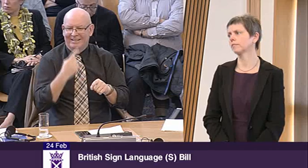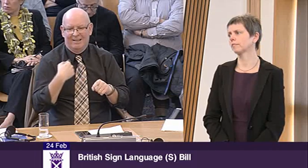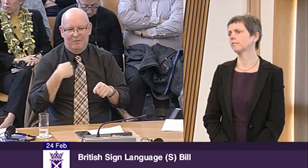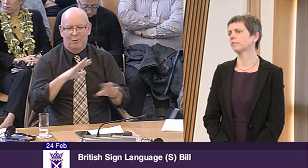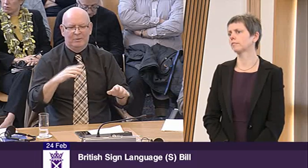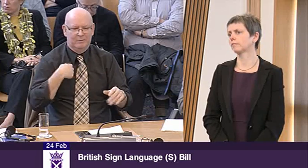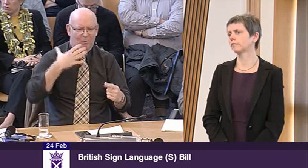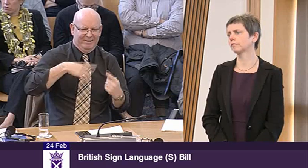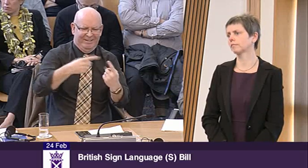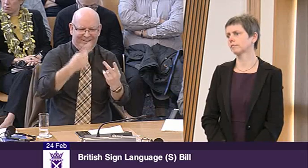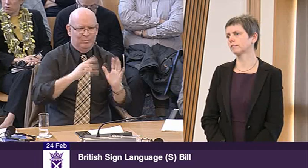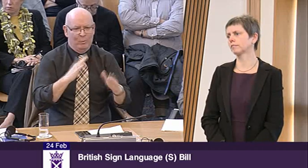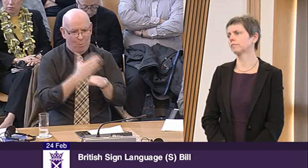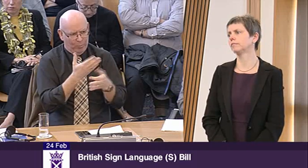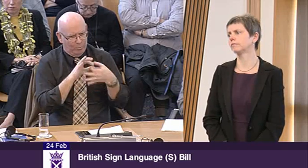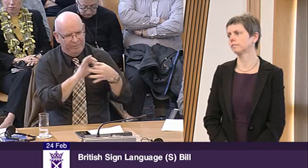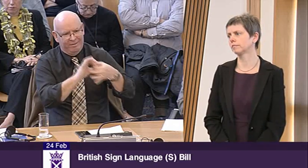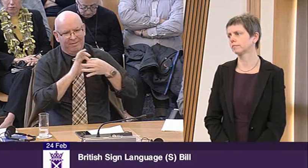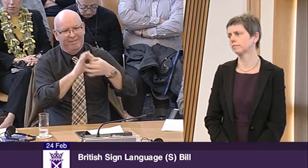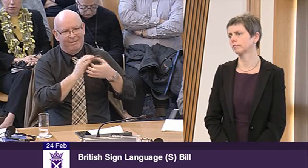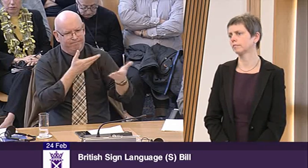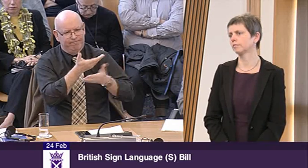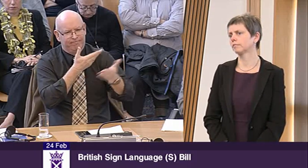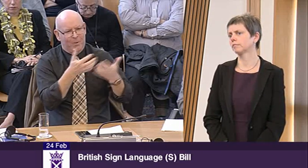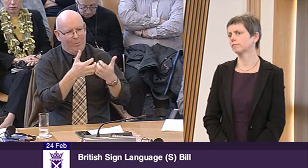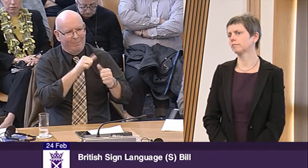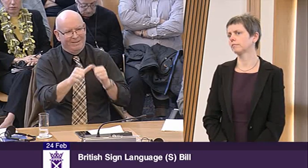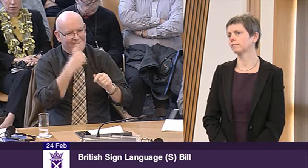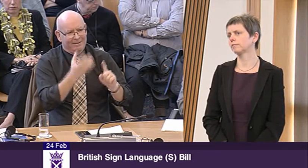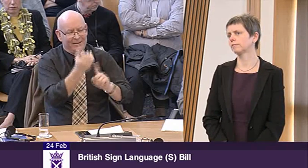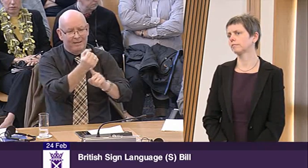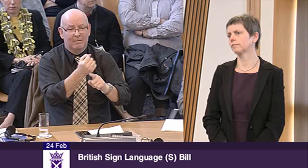issue positively, co-operatively and more strategically so that we have a true partnership